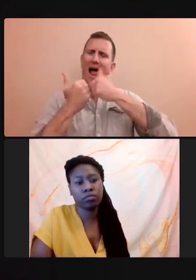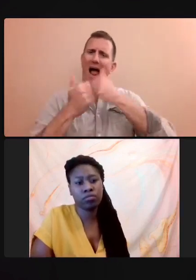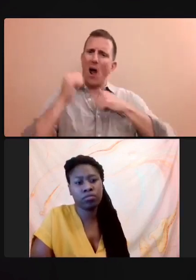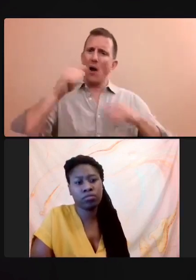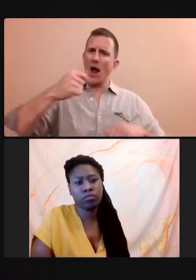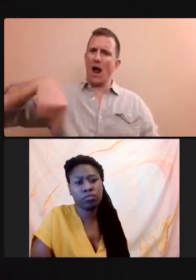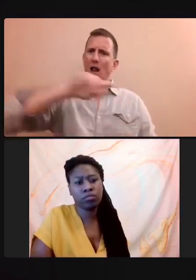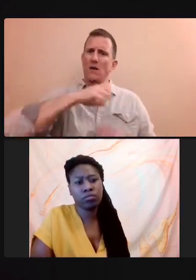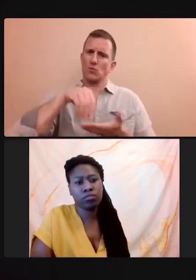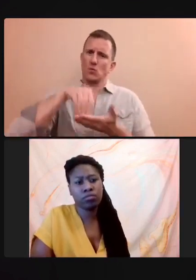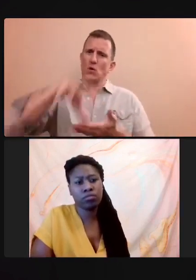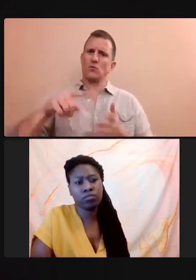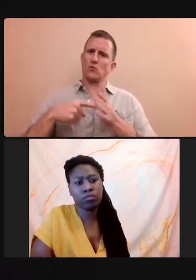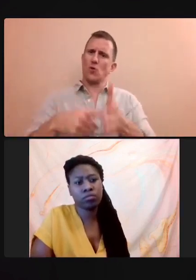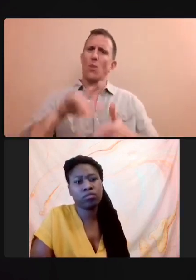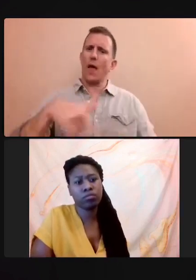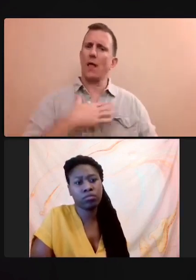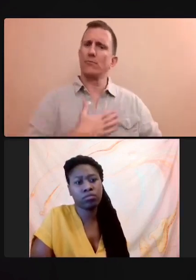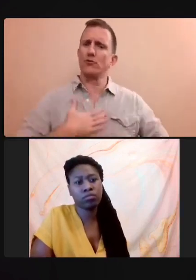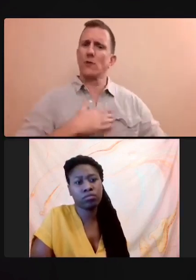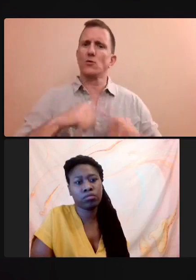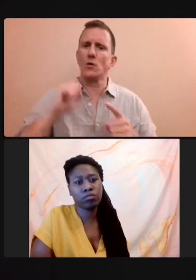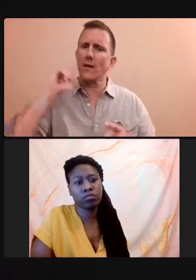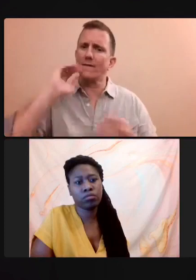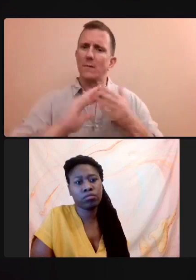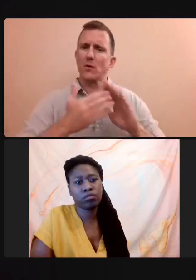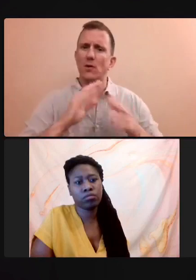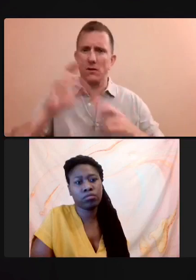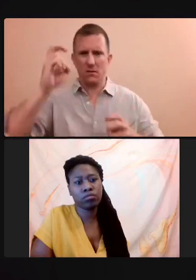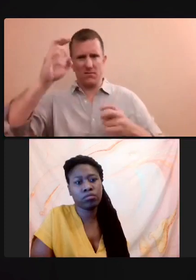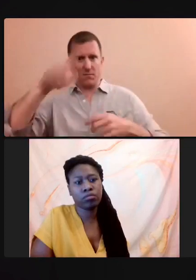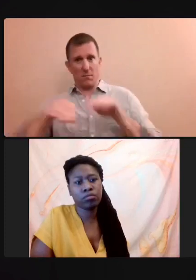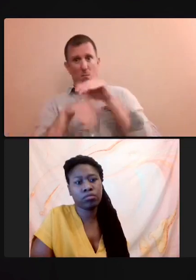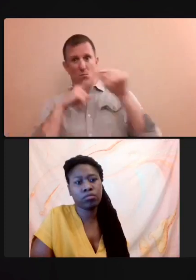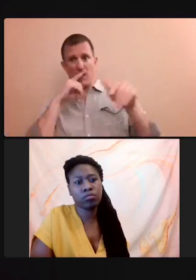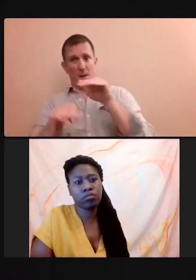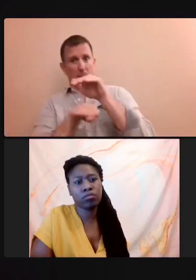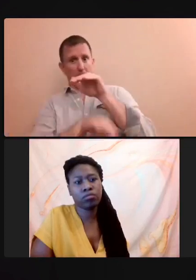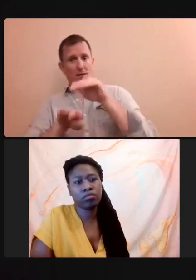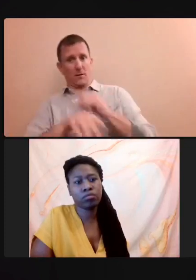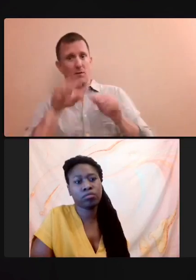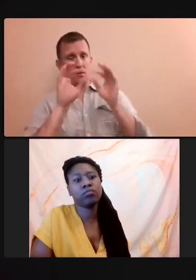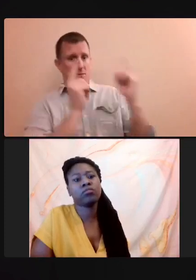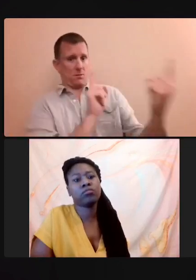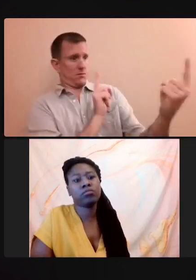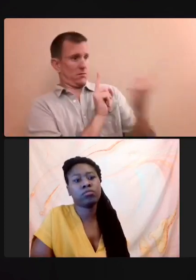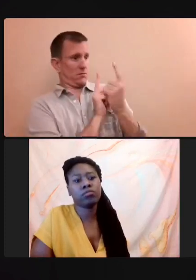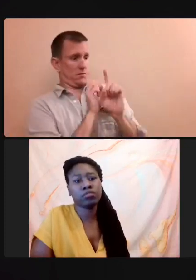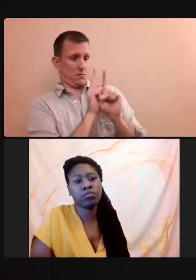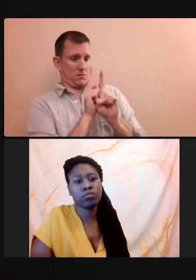who can help somebody who's been trying to get certified for five years to get certified in less than ten weeks.